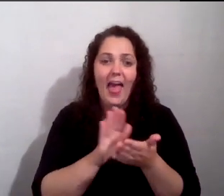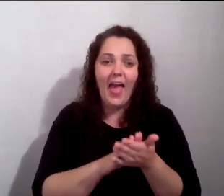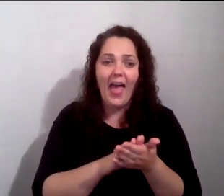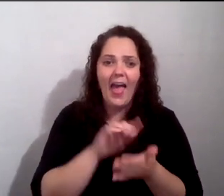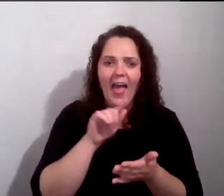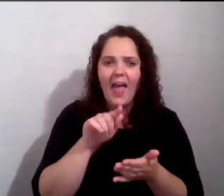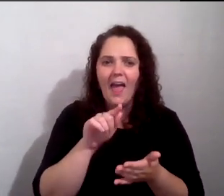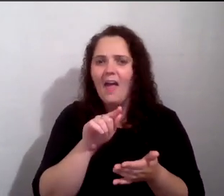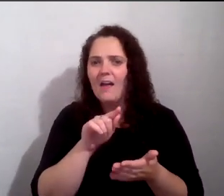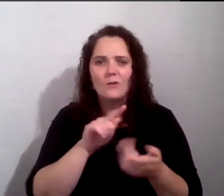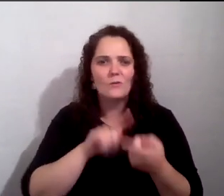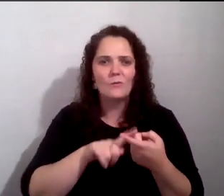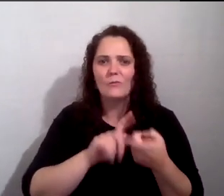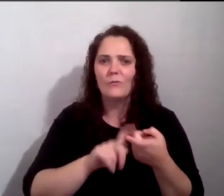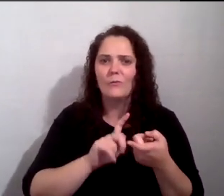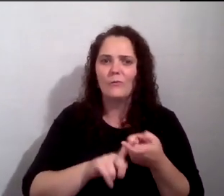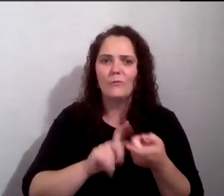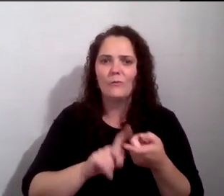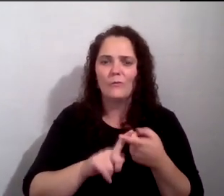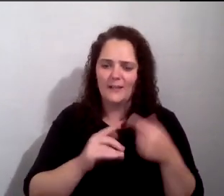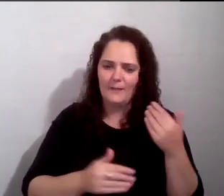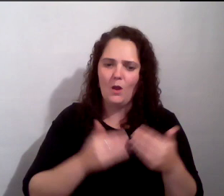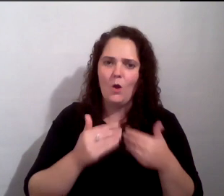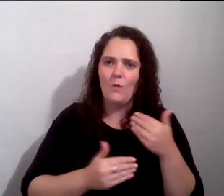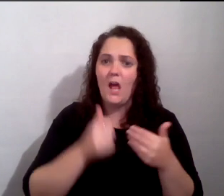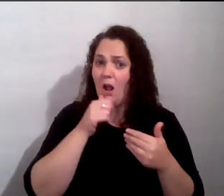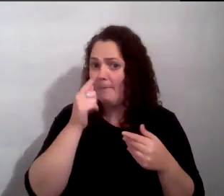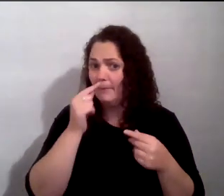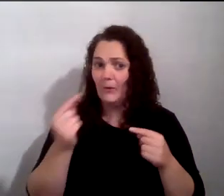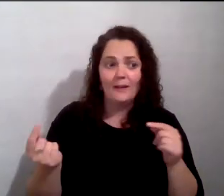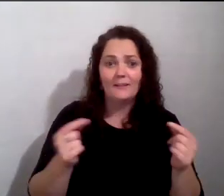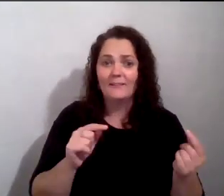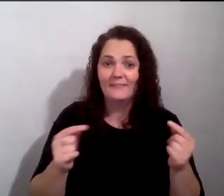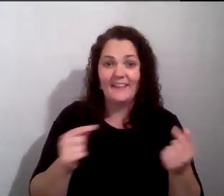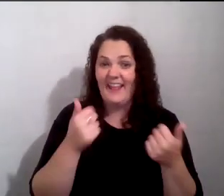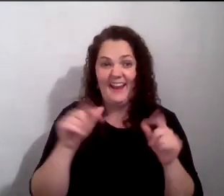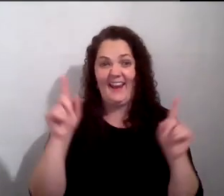now to the contemporary moment. Neither of those different approaches is